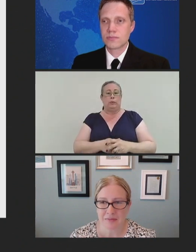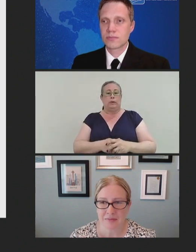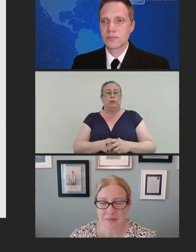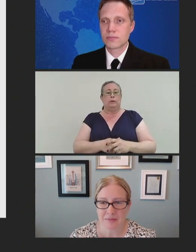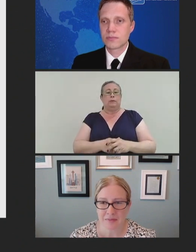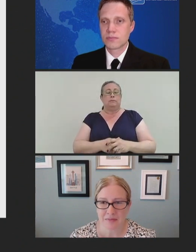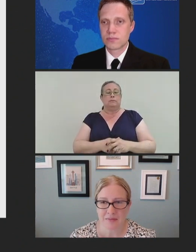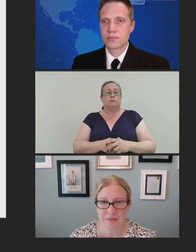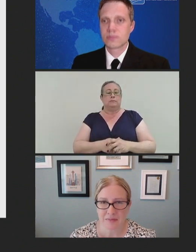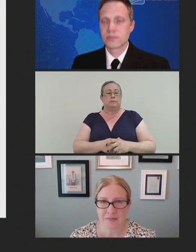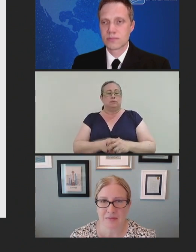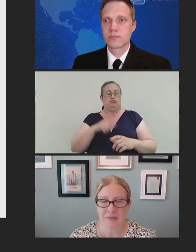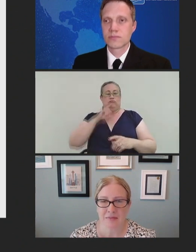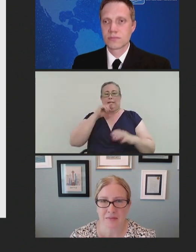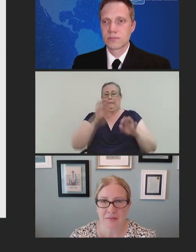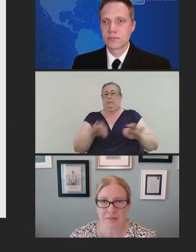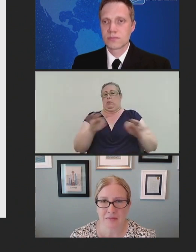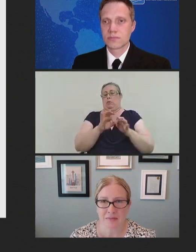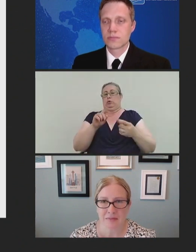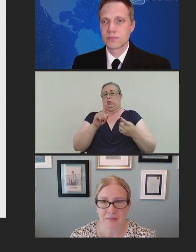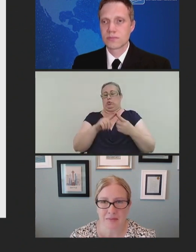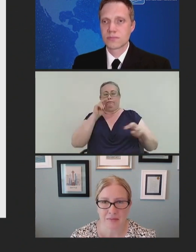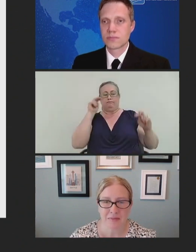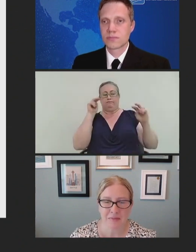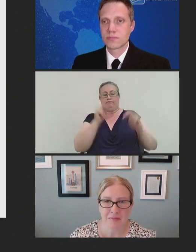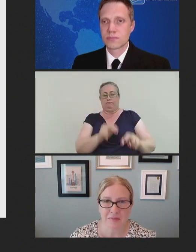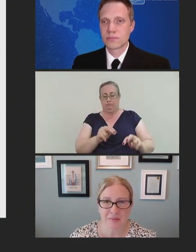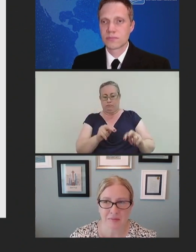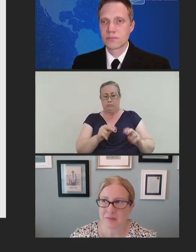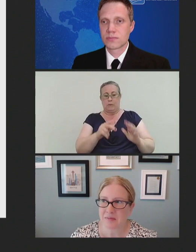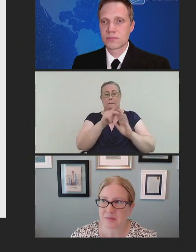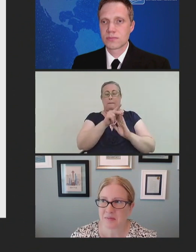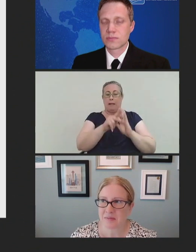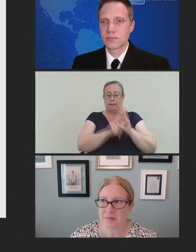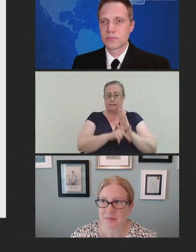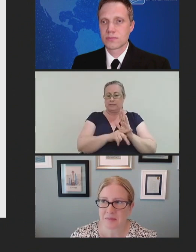that we really take a look at what are the policies that we're advocating and